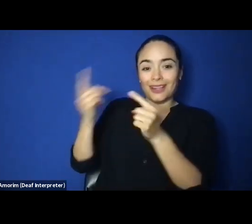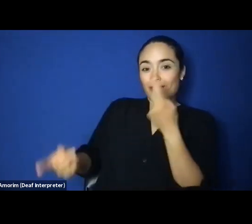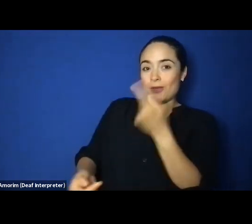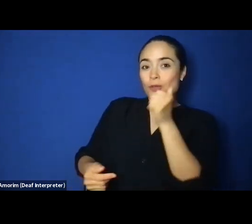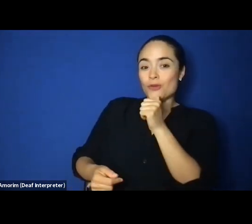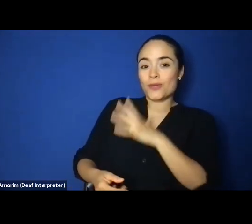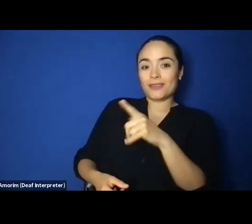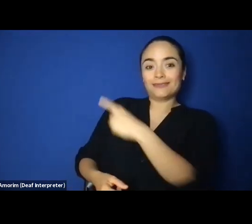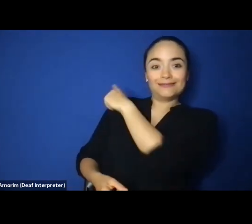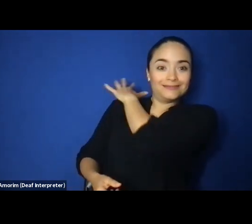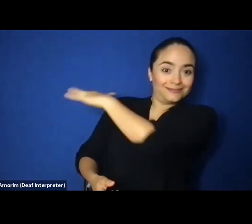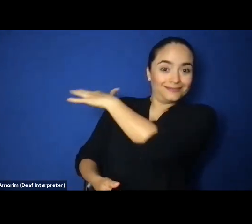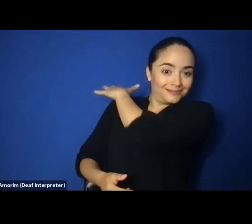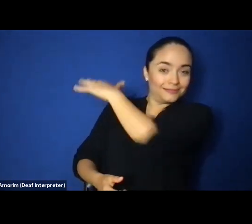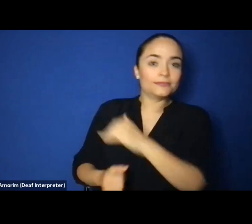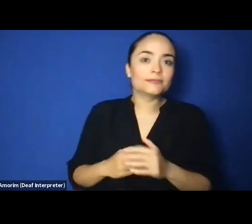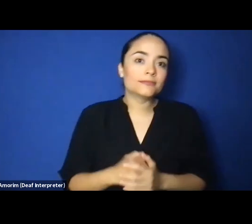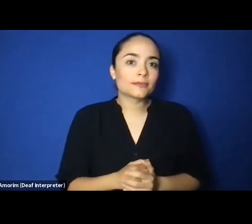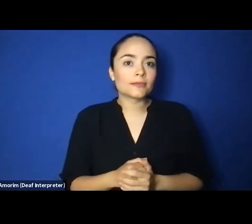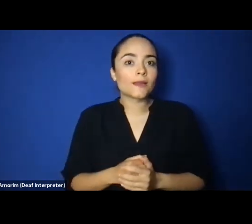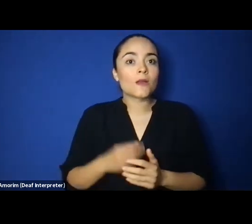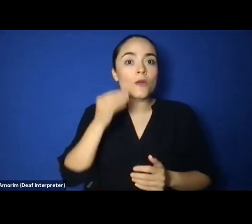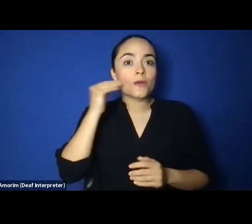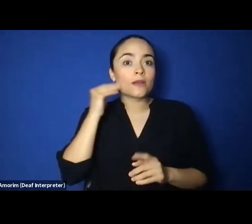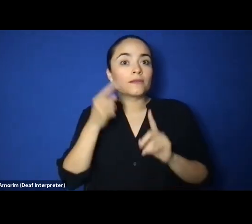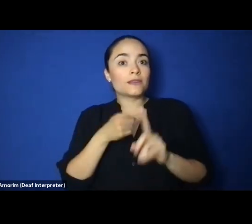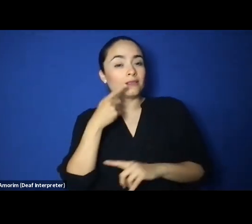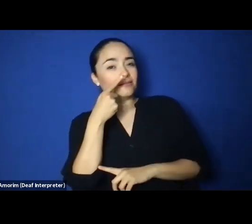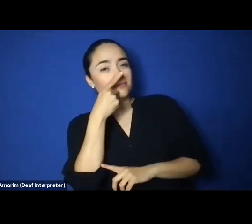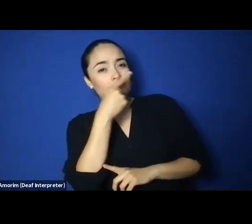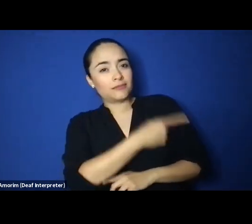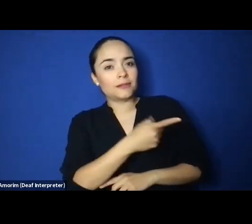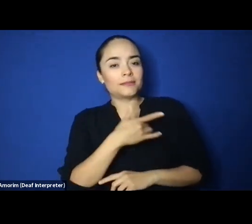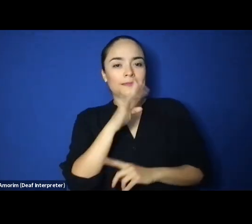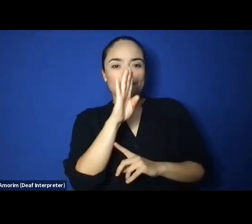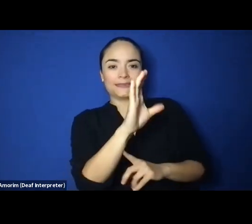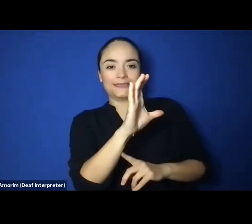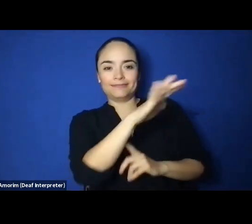away on Vancouver Island, where the Pacific Ocean meets the fresh water, and the ROM, as I said